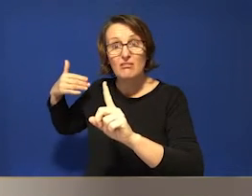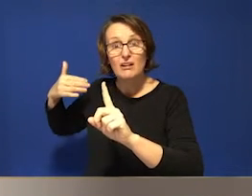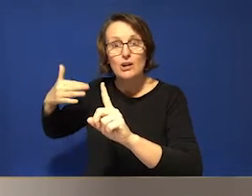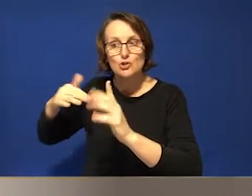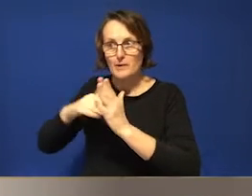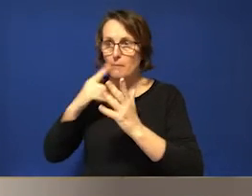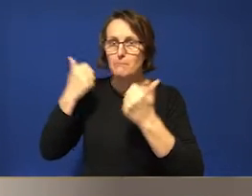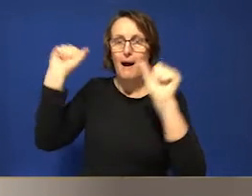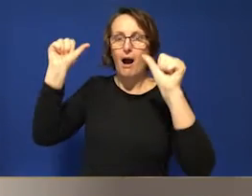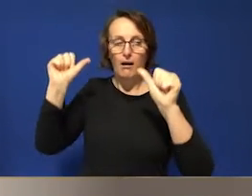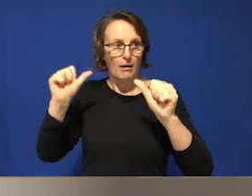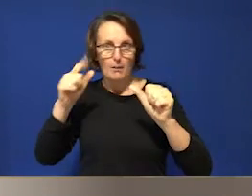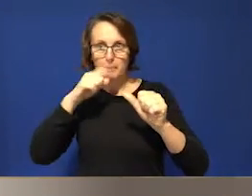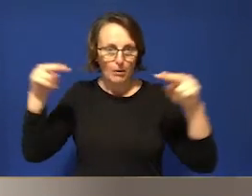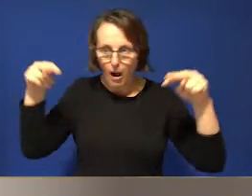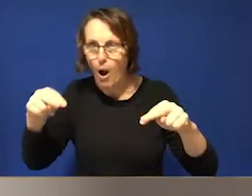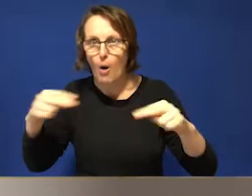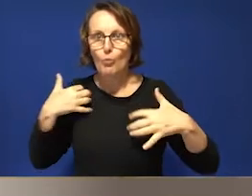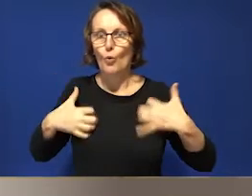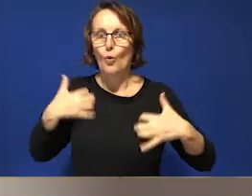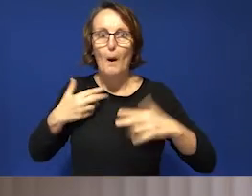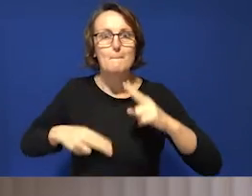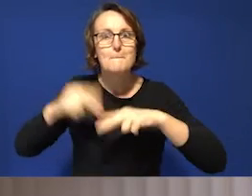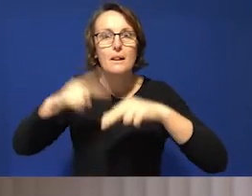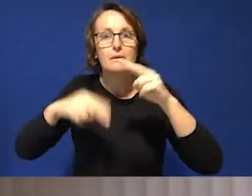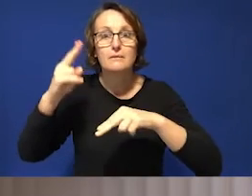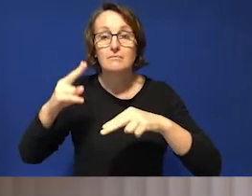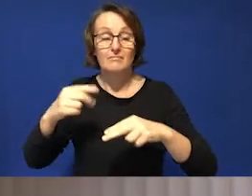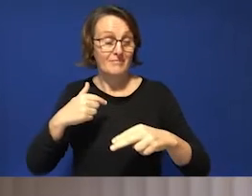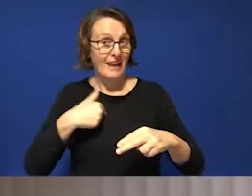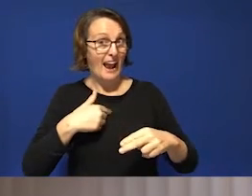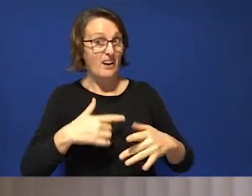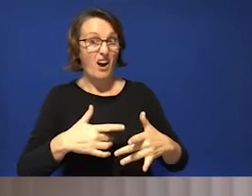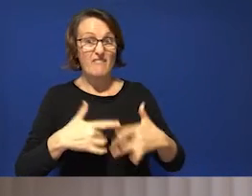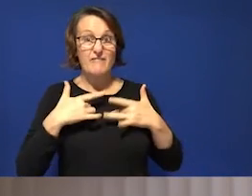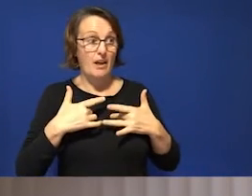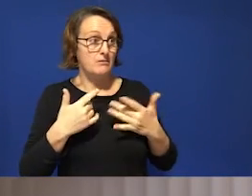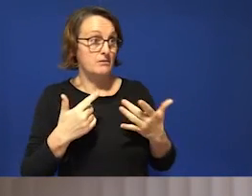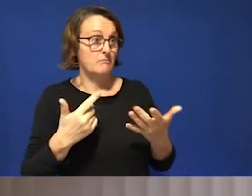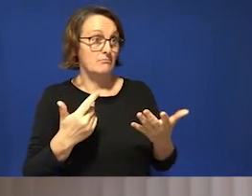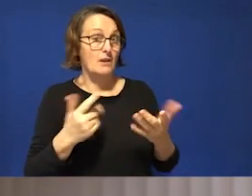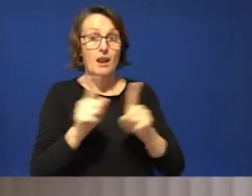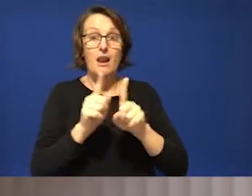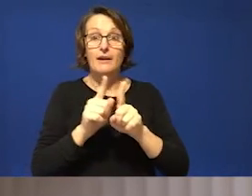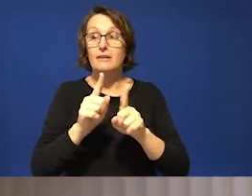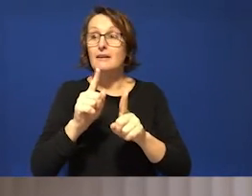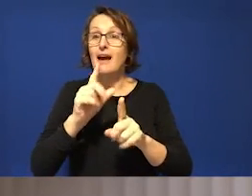And so I think there was momentum built in that spirit. And I felt that I was able to then, for example,